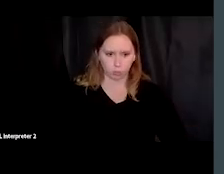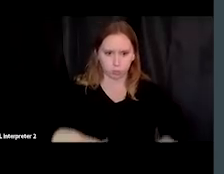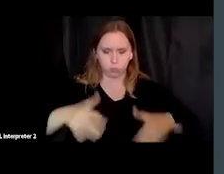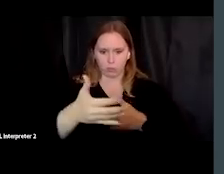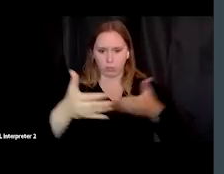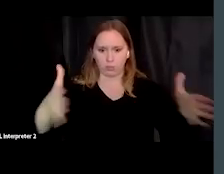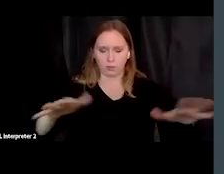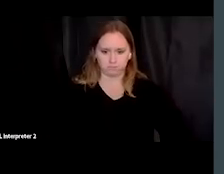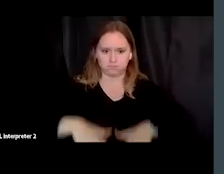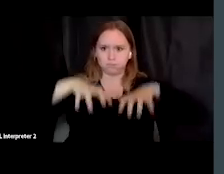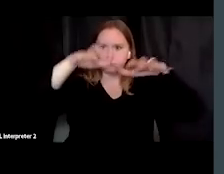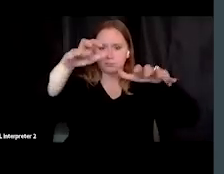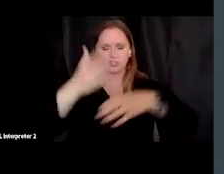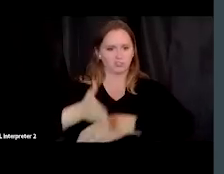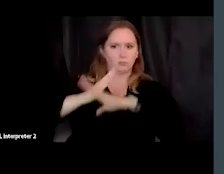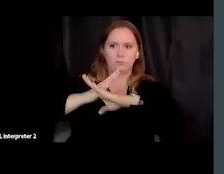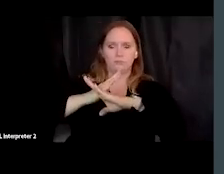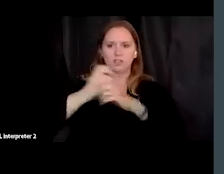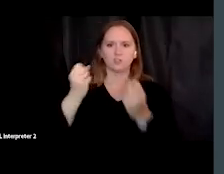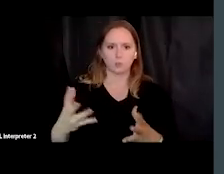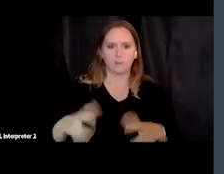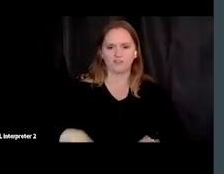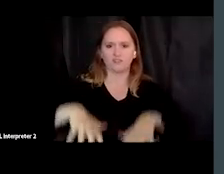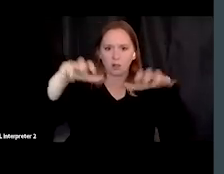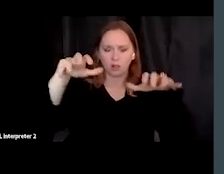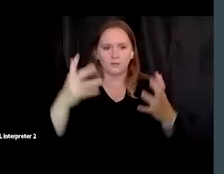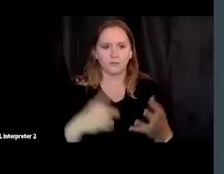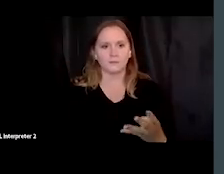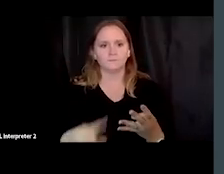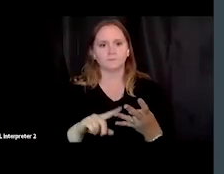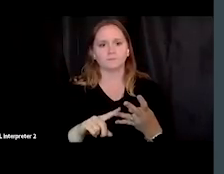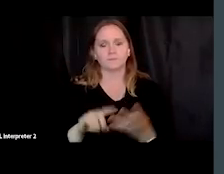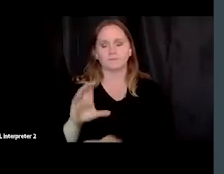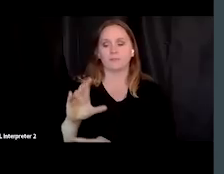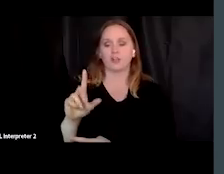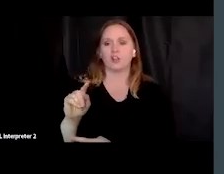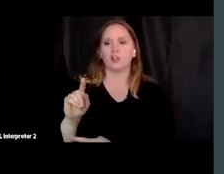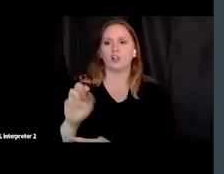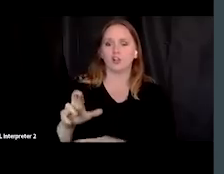and inaccessible due to stuff being there. Clutter might also block important things in a home.